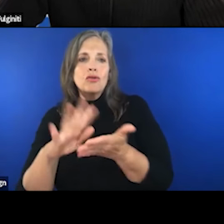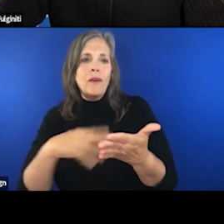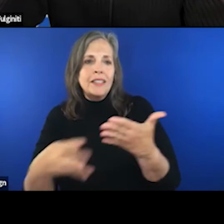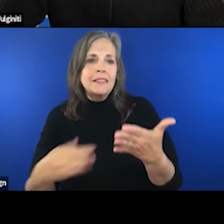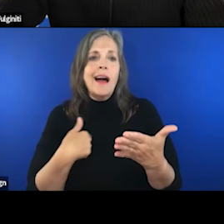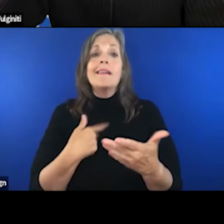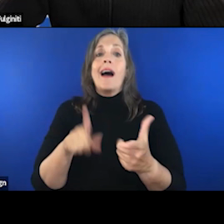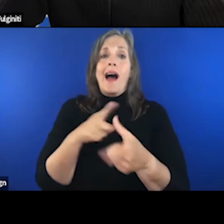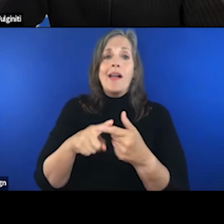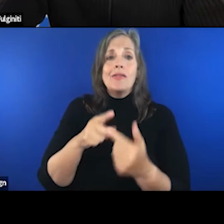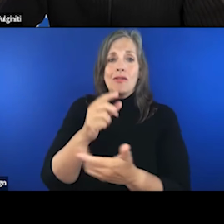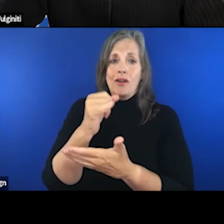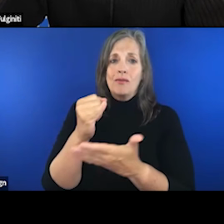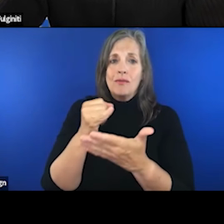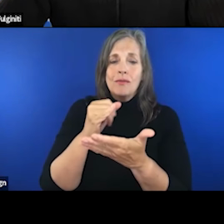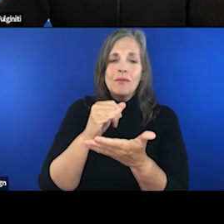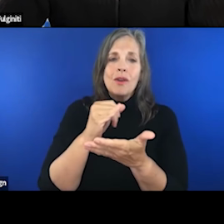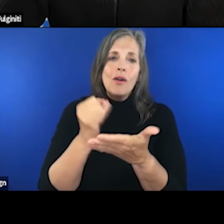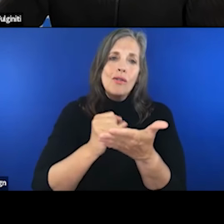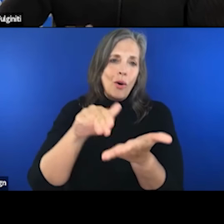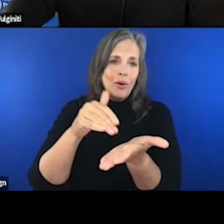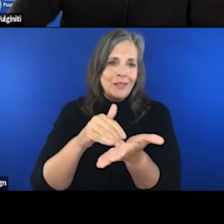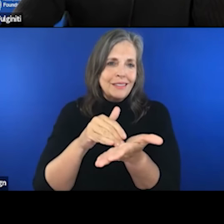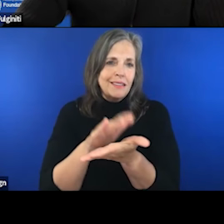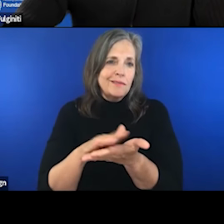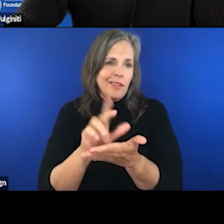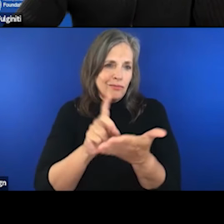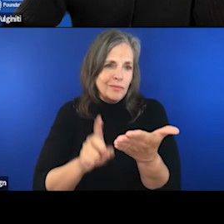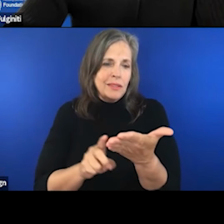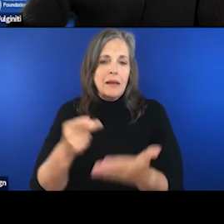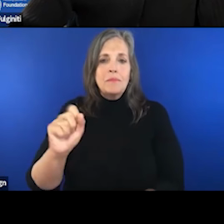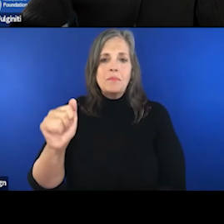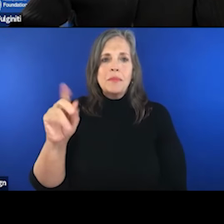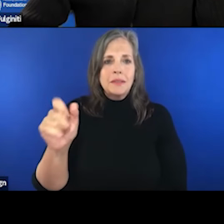I went back to the art center to facilitate master classes on the future of design